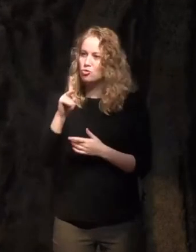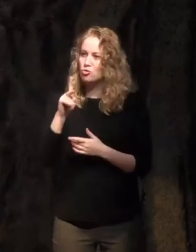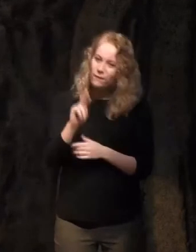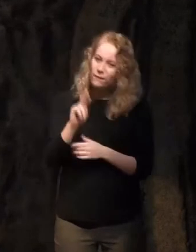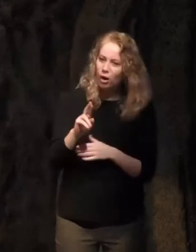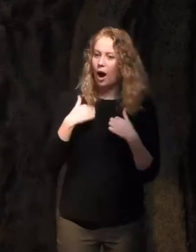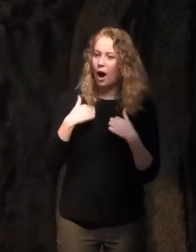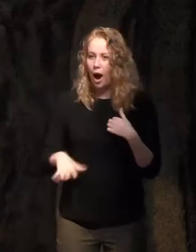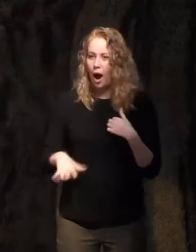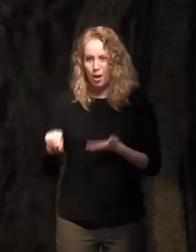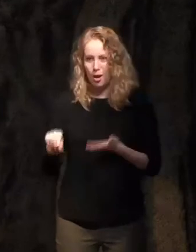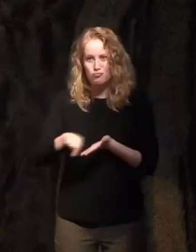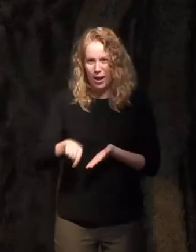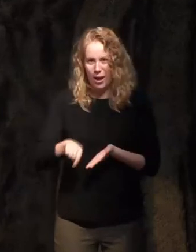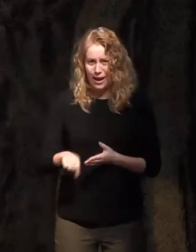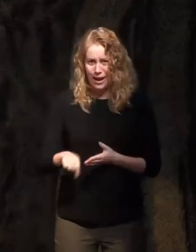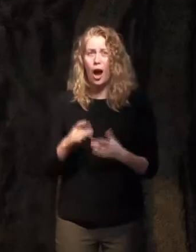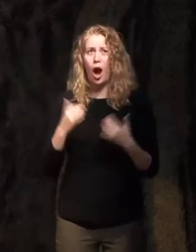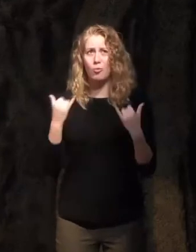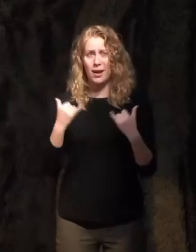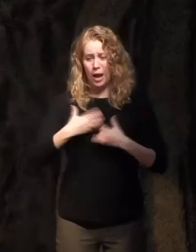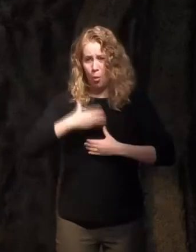I am writing a Christmas musical right now